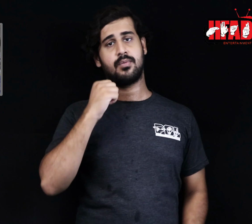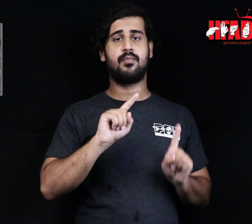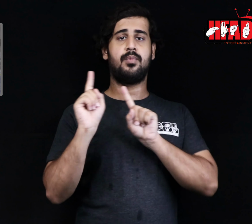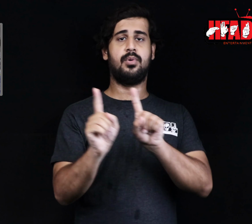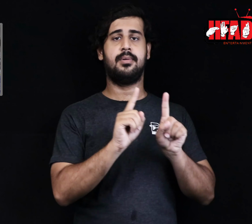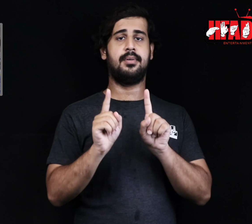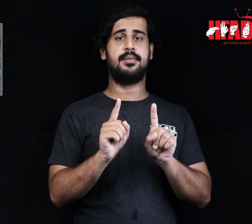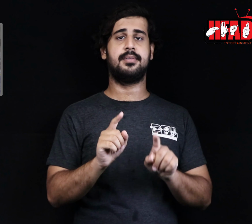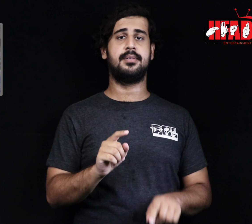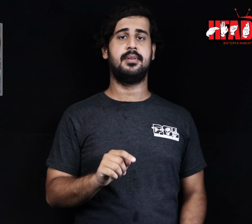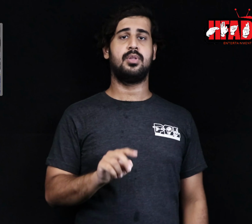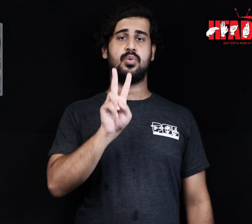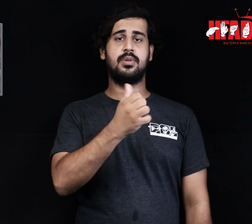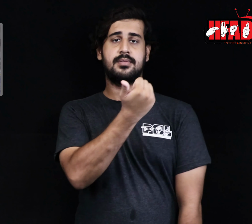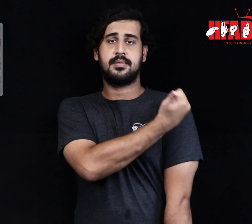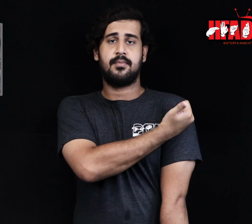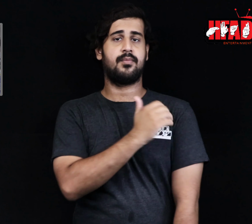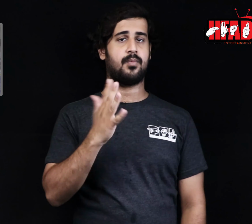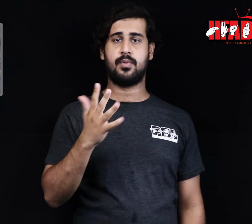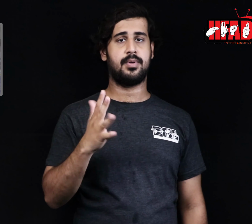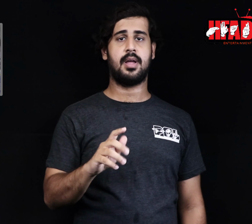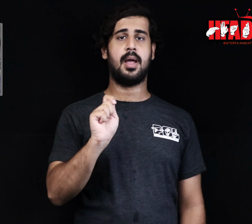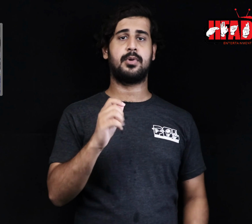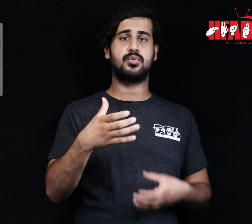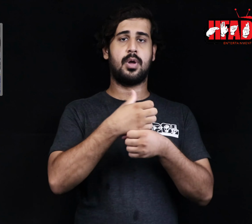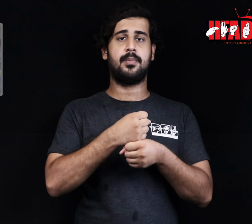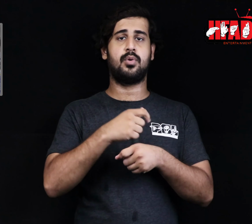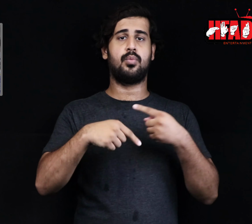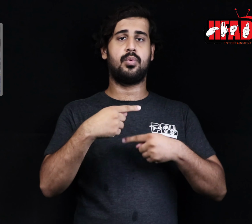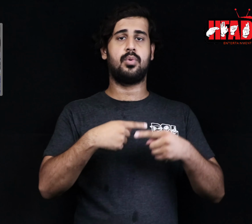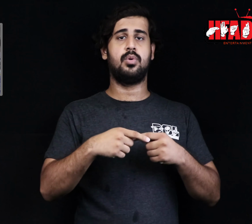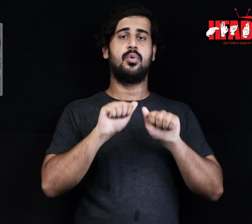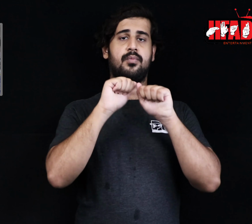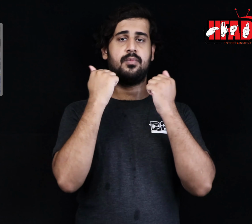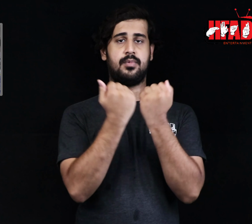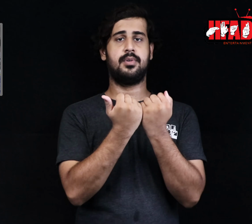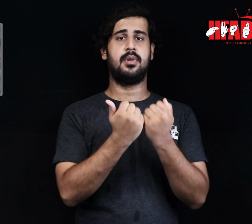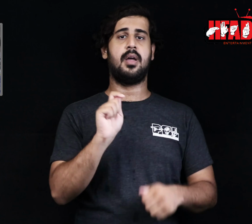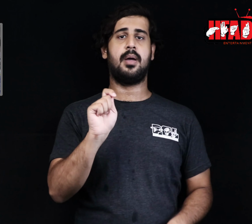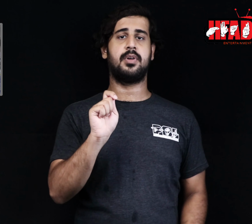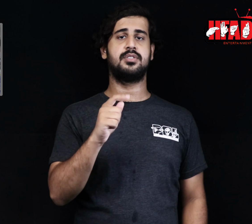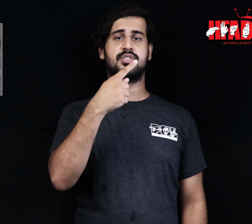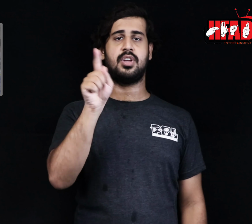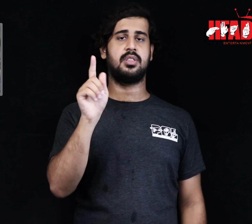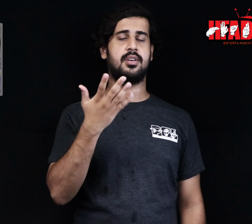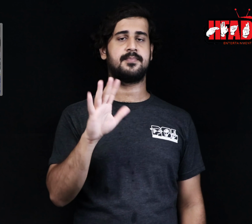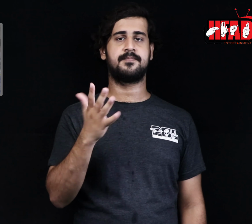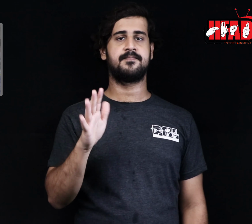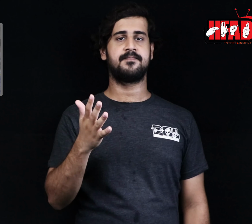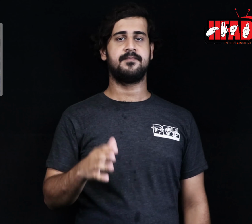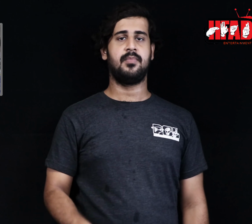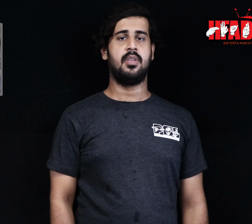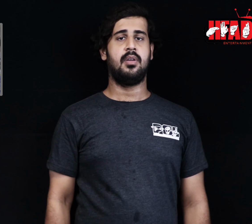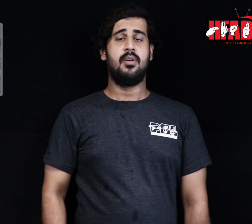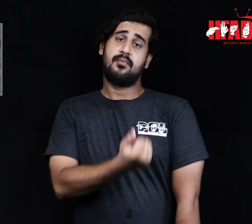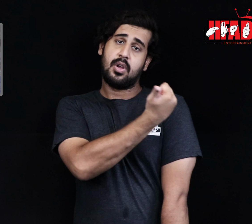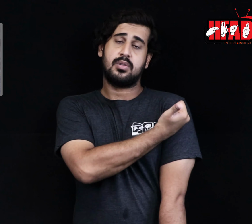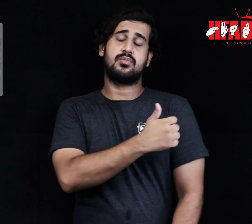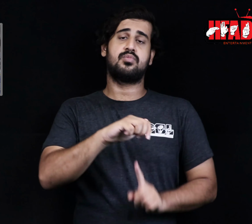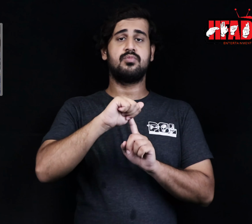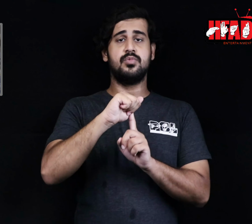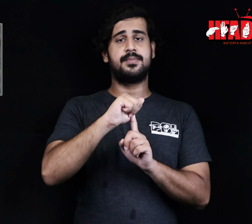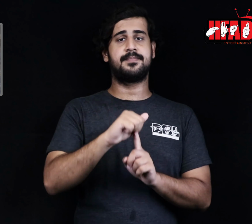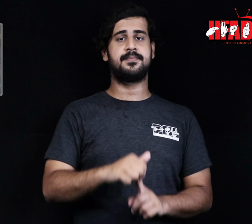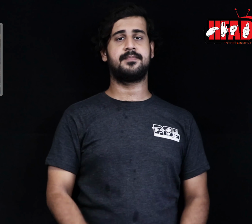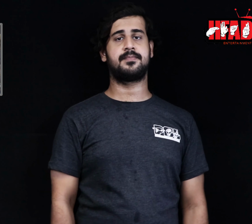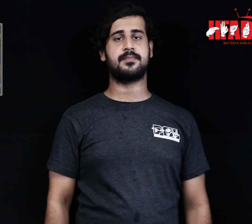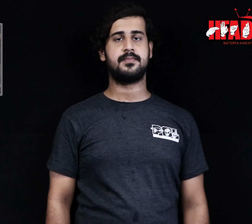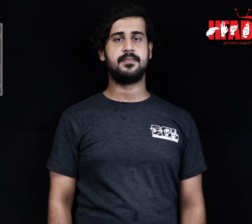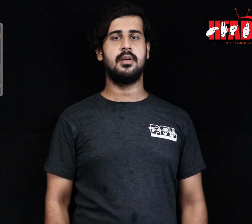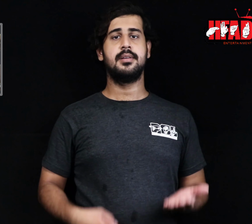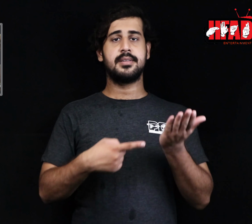without corona vaccination, the workers would not work in the Industrial enterprises.